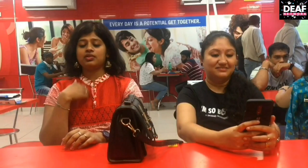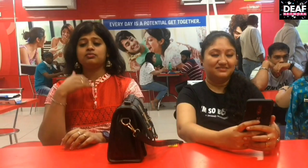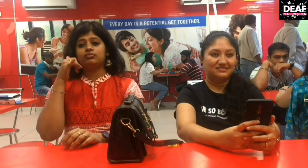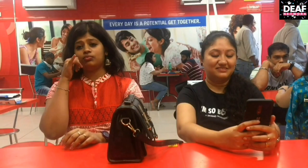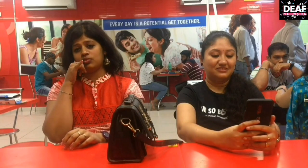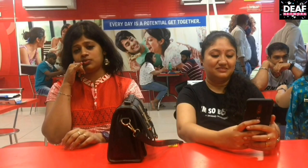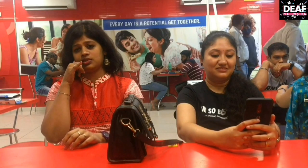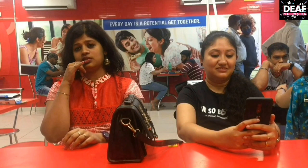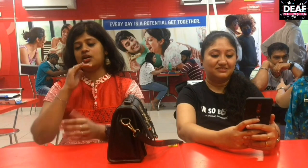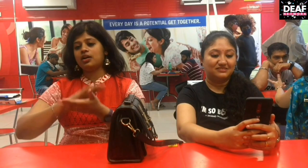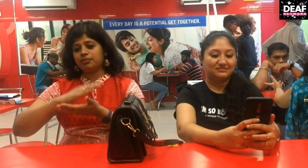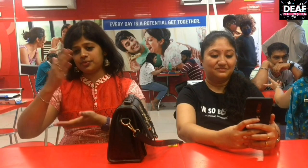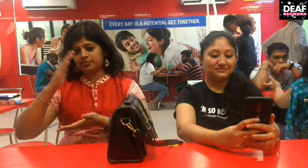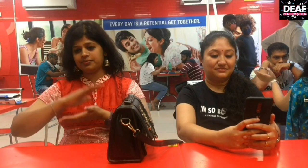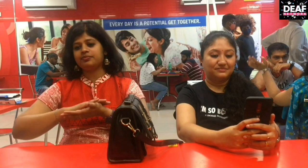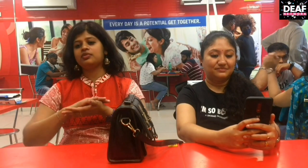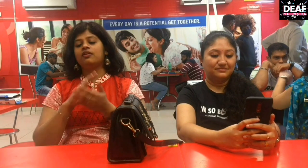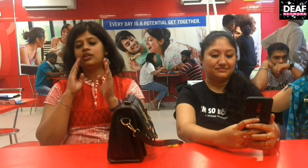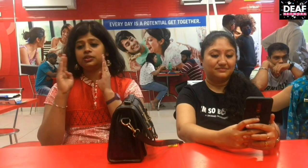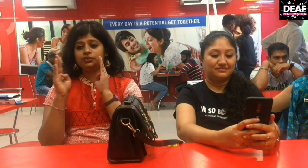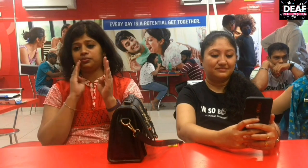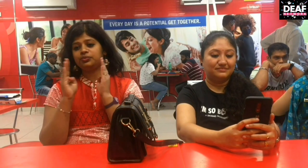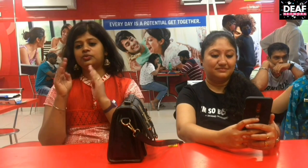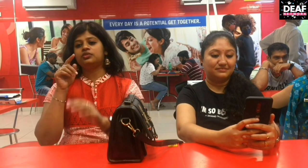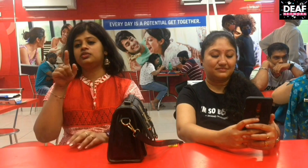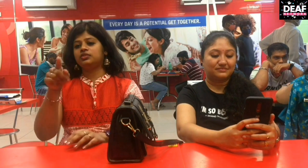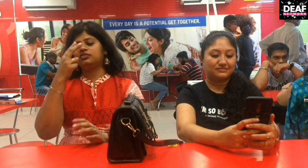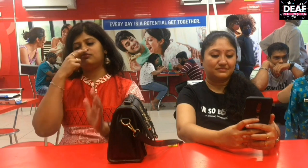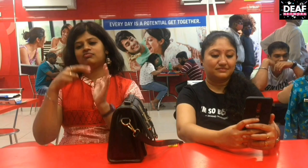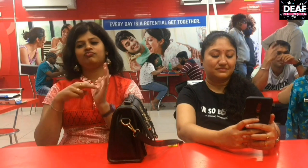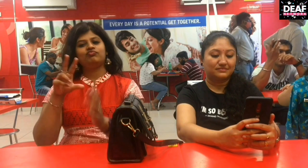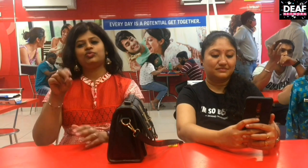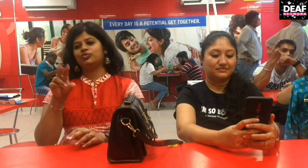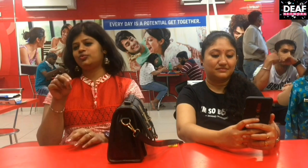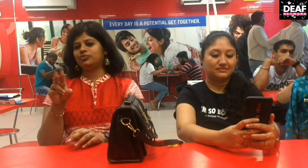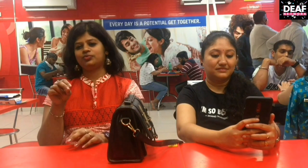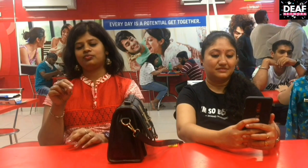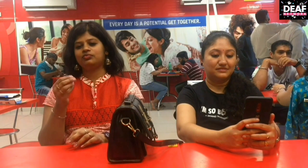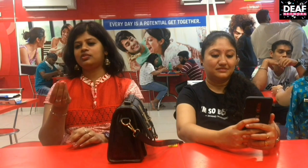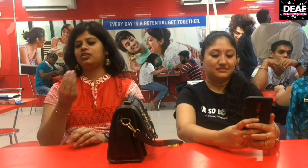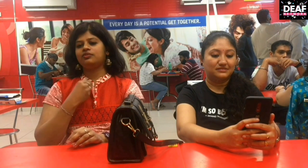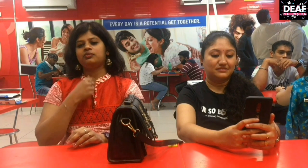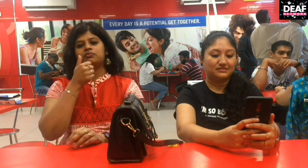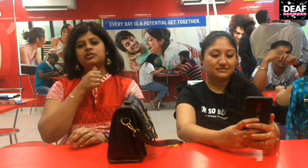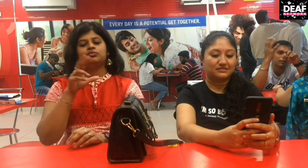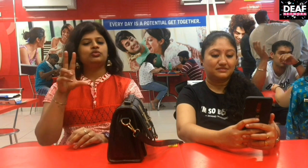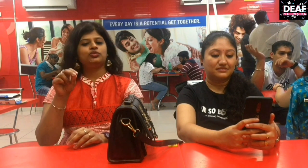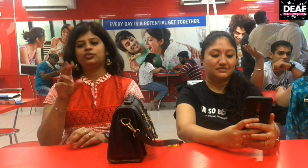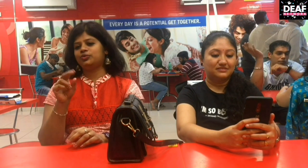Whatever my mobile, laptop, facebook, you dont ask my password to check on me